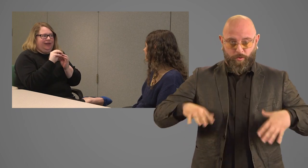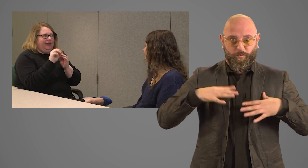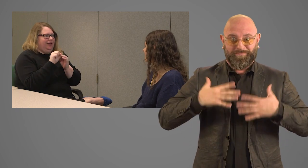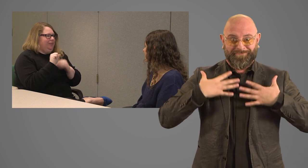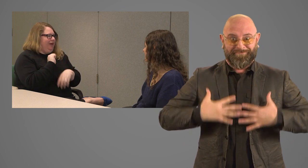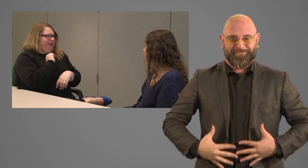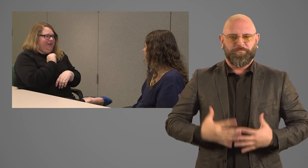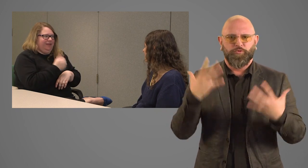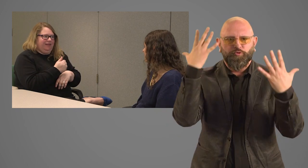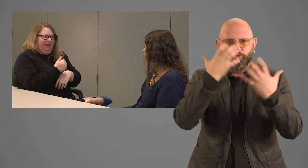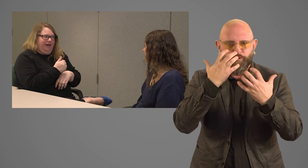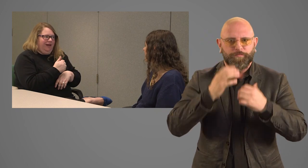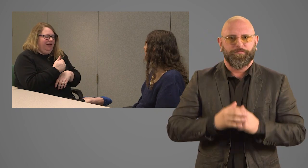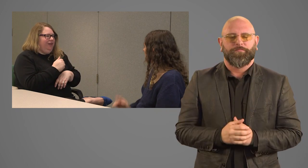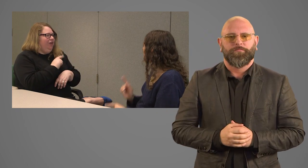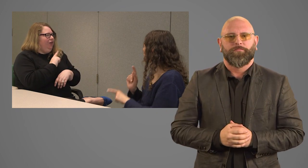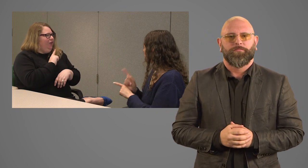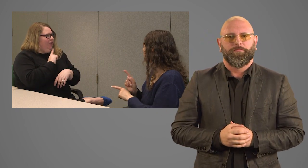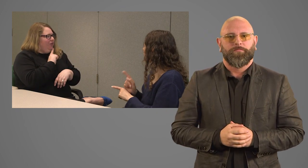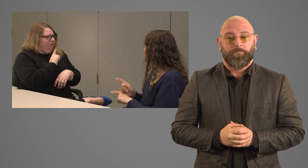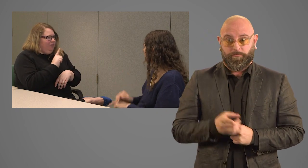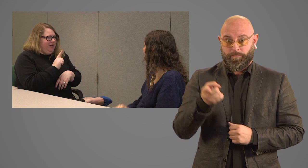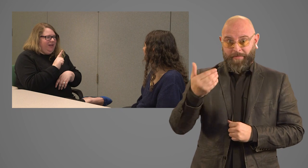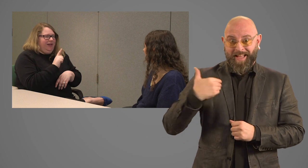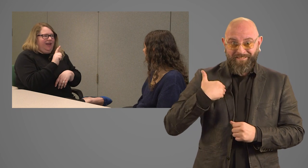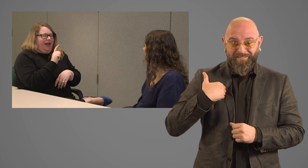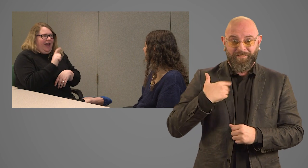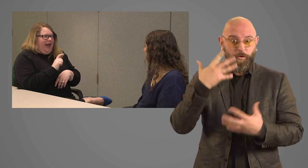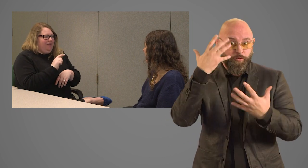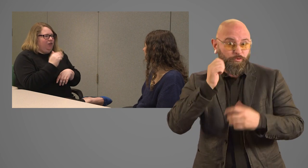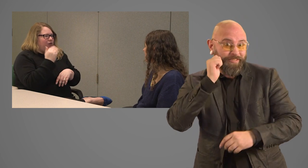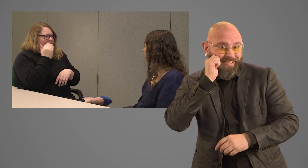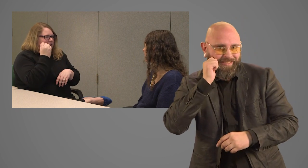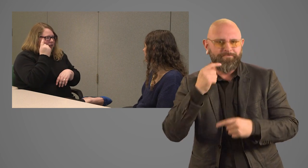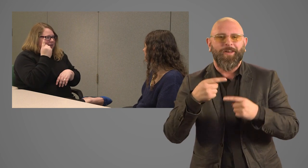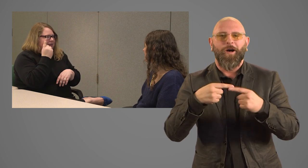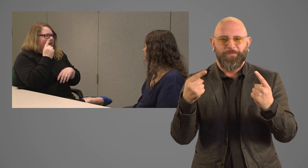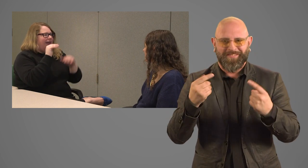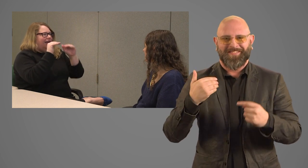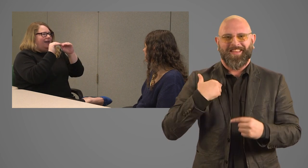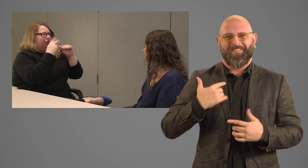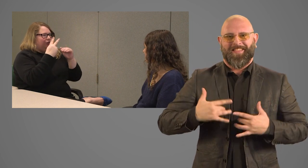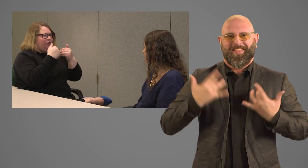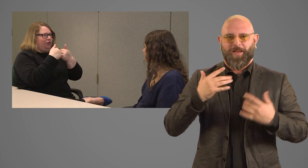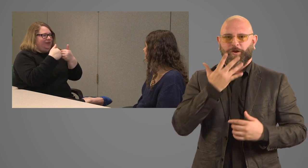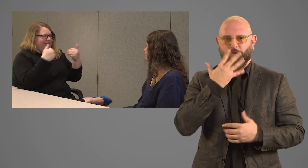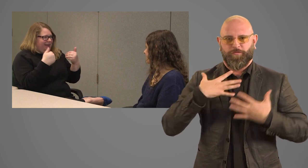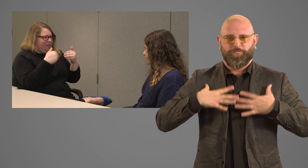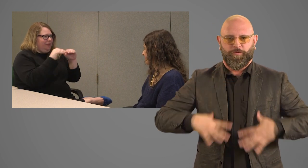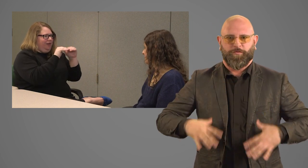if you have darker skin, wear lighter clothing. This will make it easier for a person with limited vision